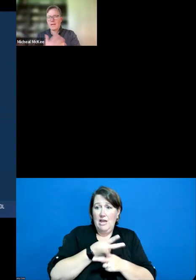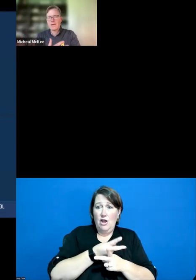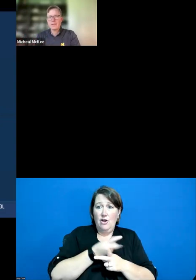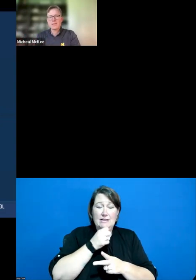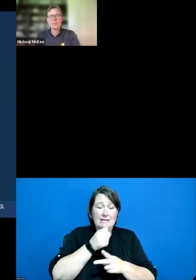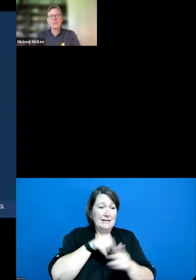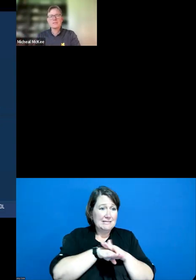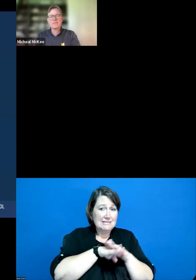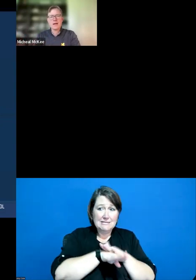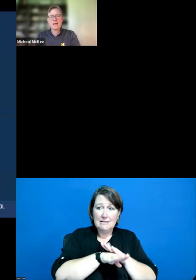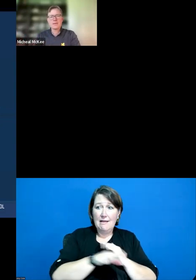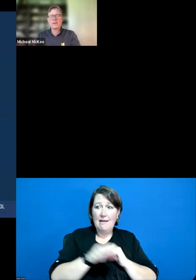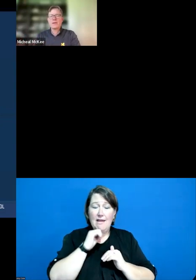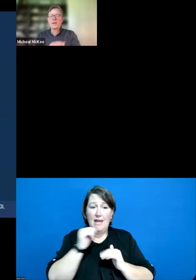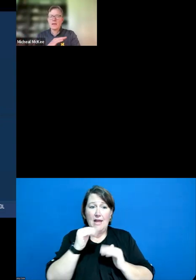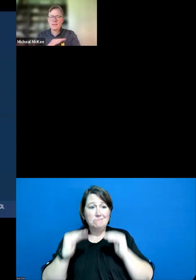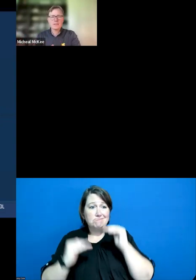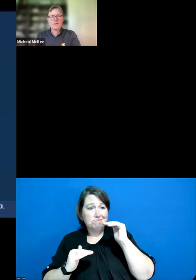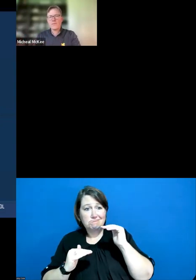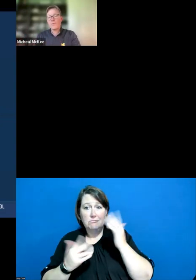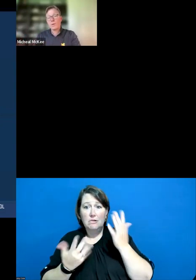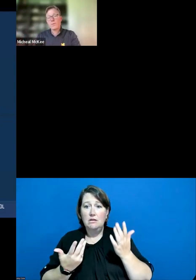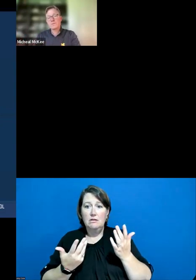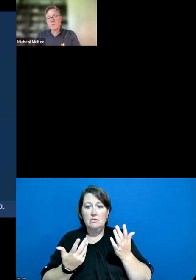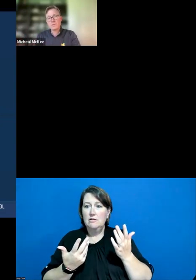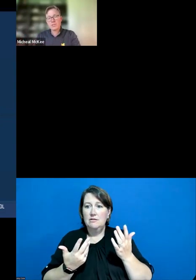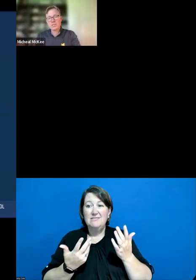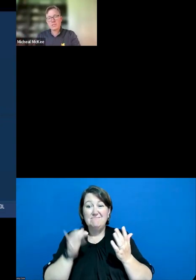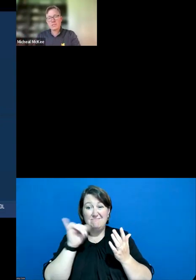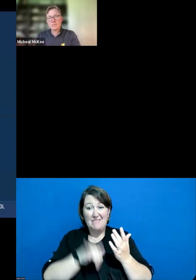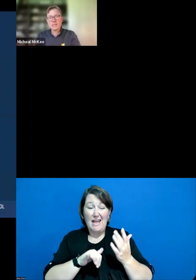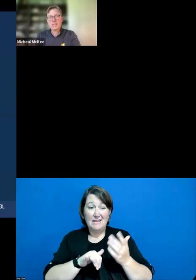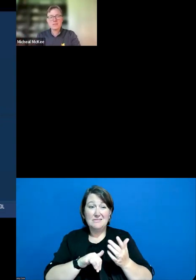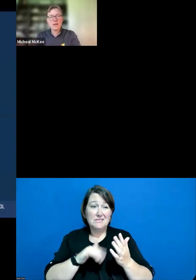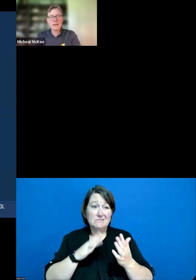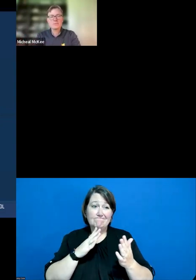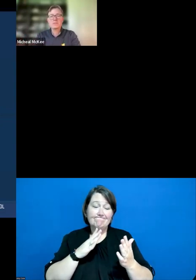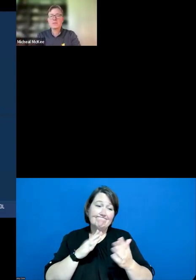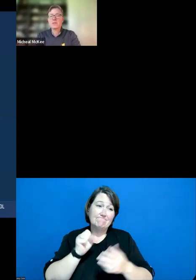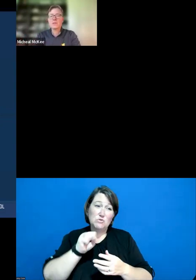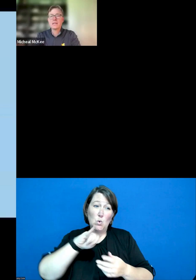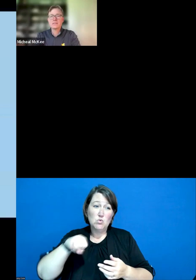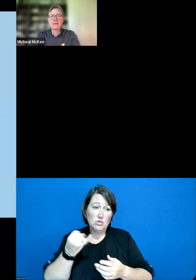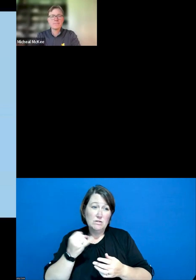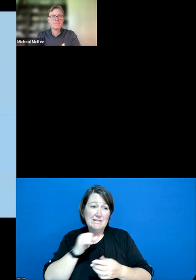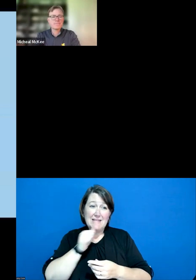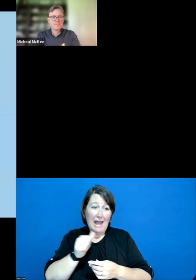highlighted in the previous slide is a form of social injustice, and we need to stop that. So let's go to the next slide.